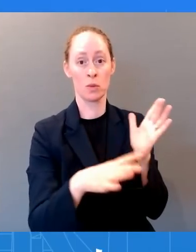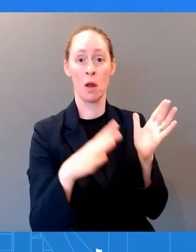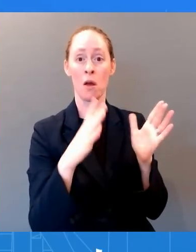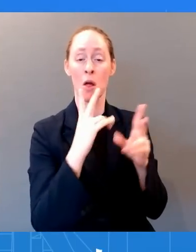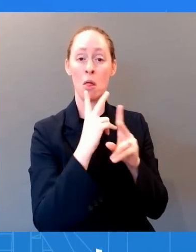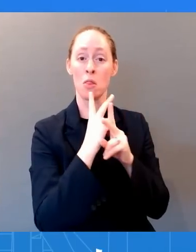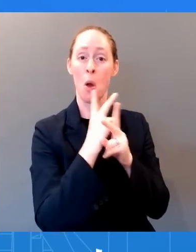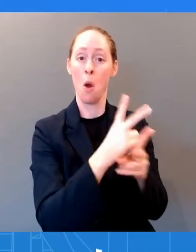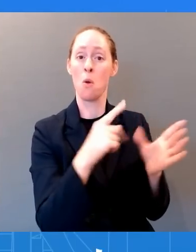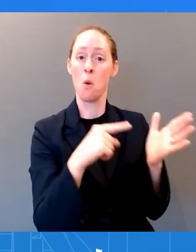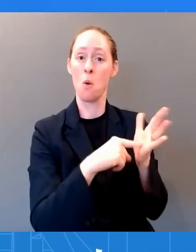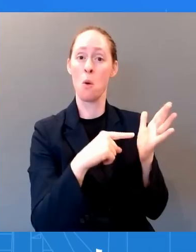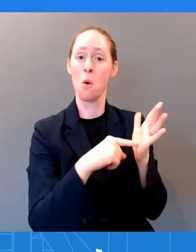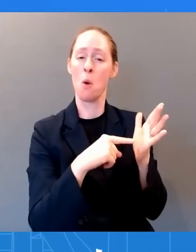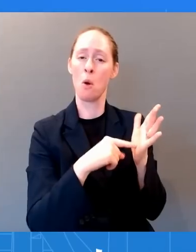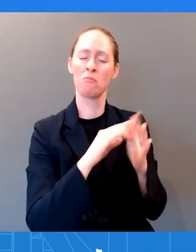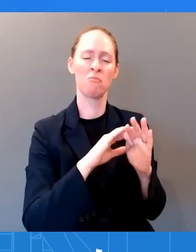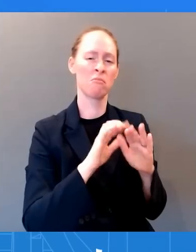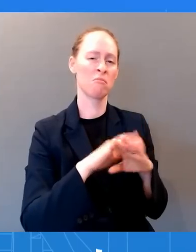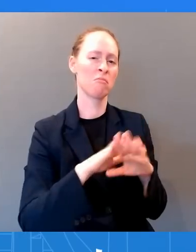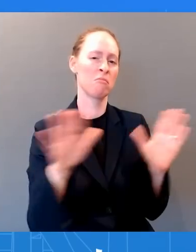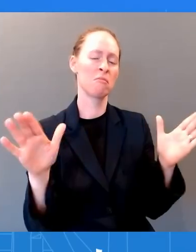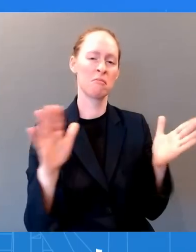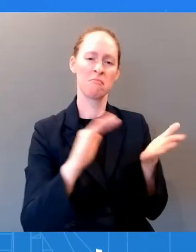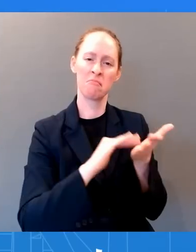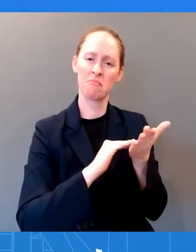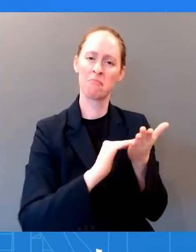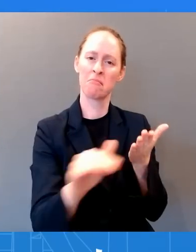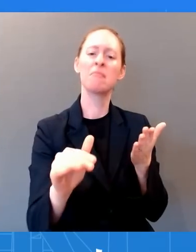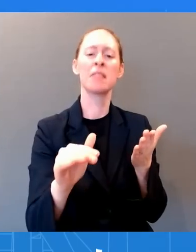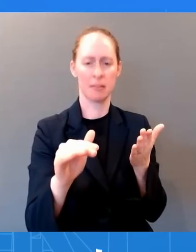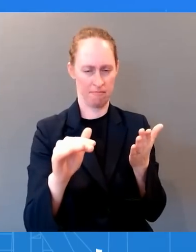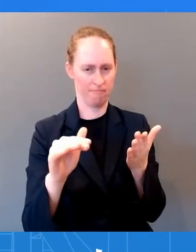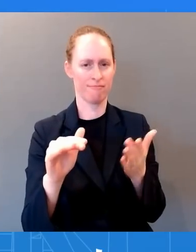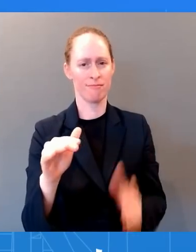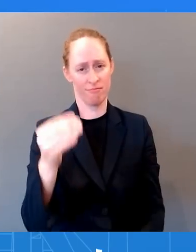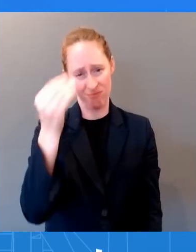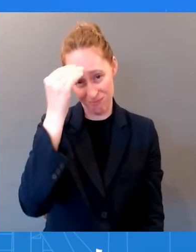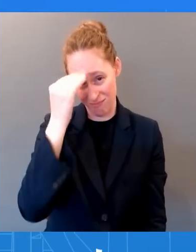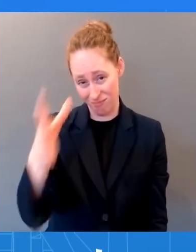And he -- something that we are very proud of. And that's also historic. The Press: I just had one last quick one.